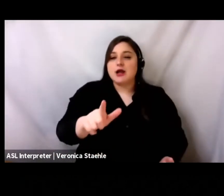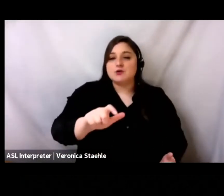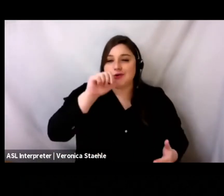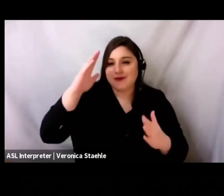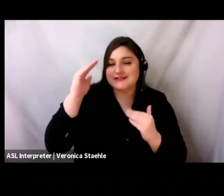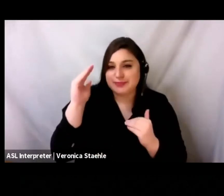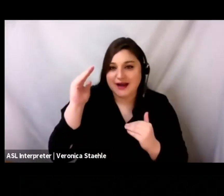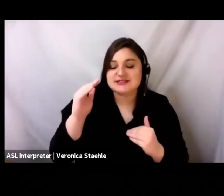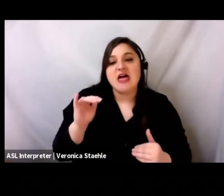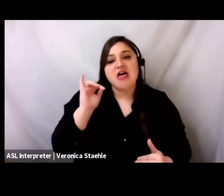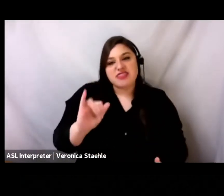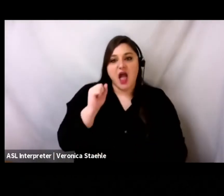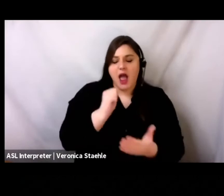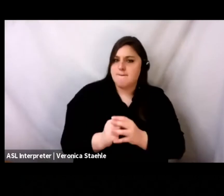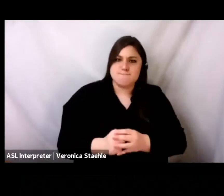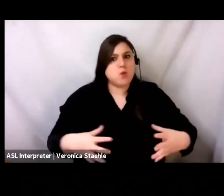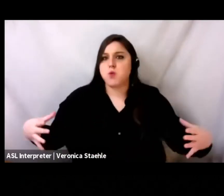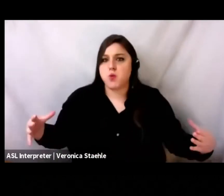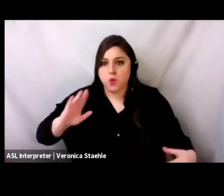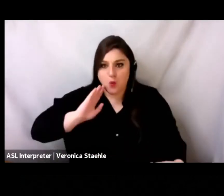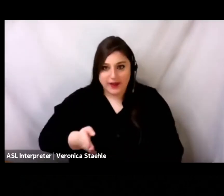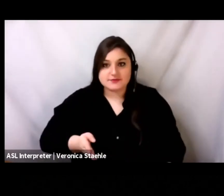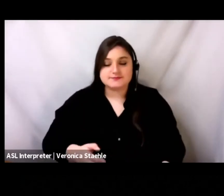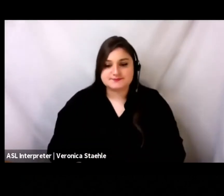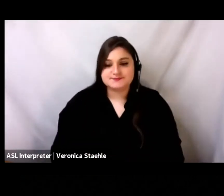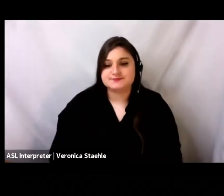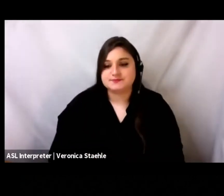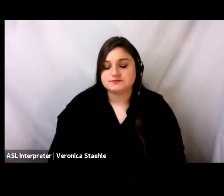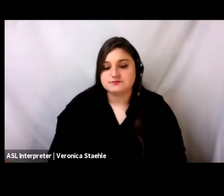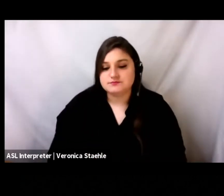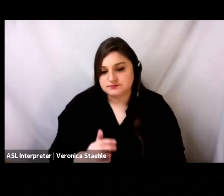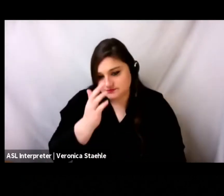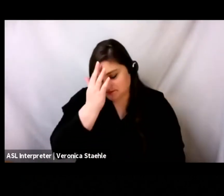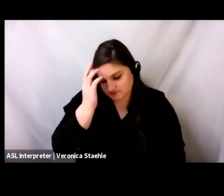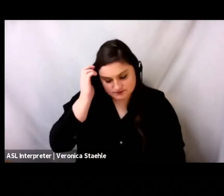explode. I do want to acknowledge that much of the growth at Gibney and Brooklyn Bridge